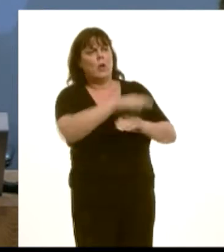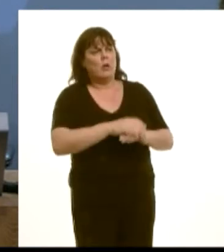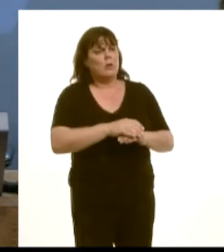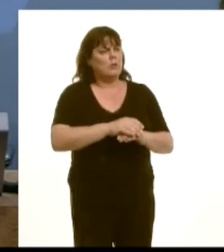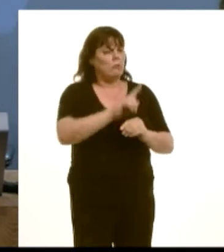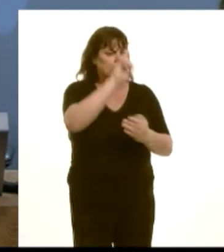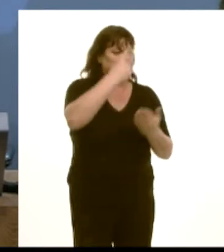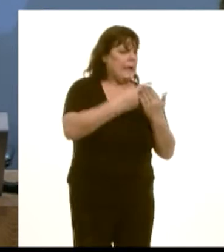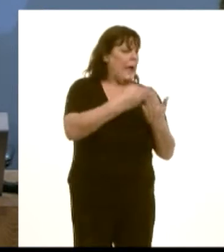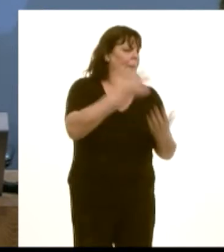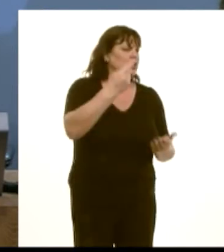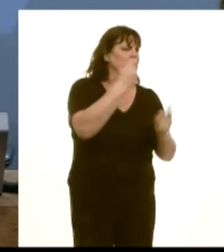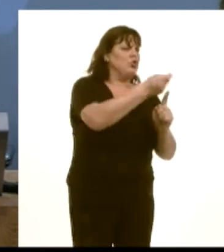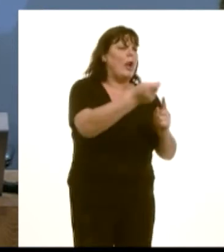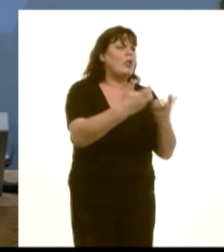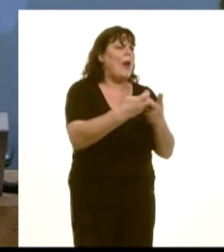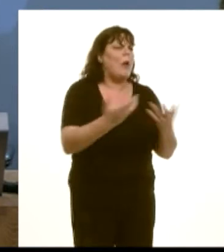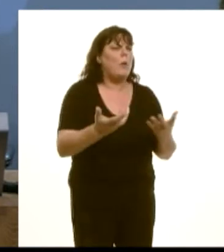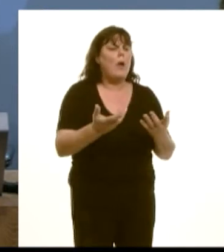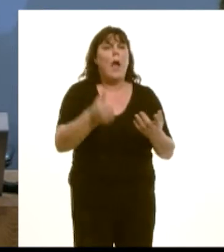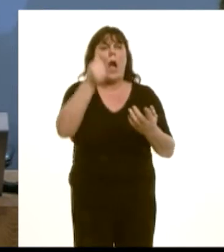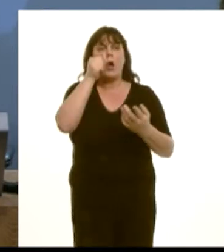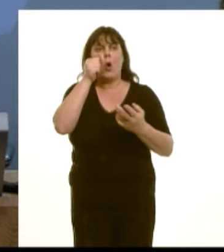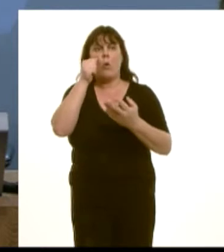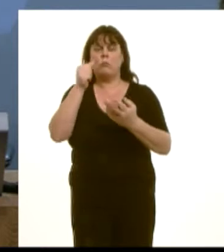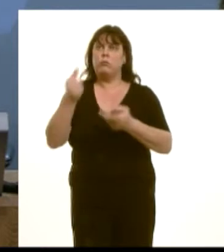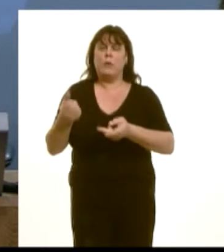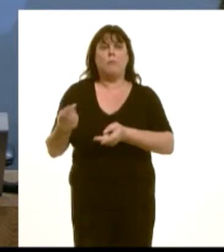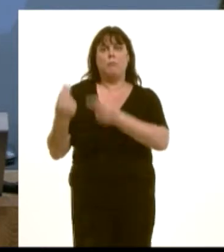that, obviously, the whole franchise is now going to be devolved here to Cardiff bay,